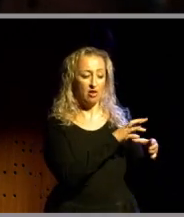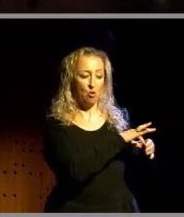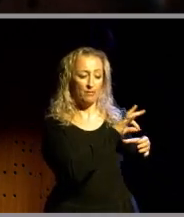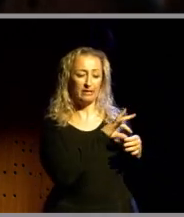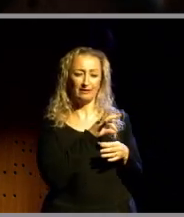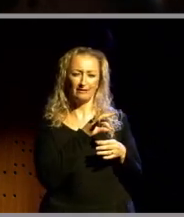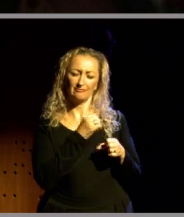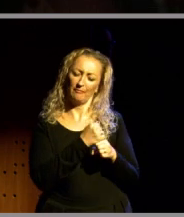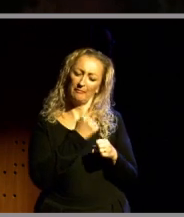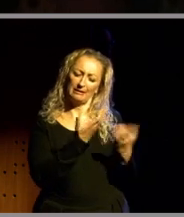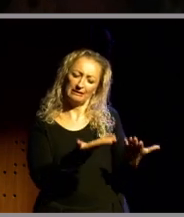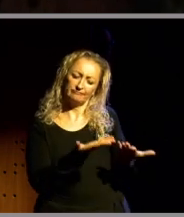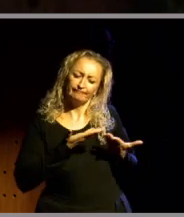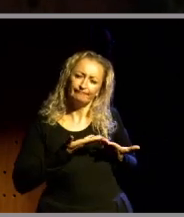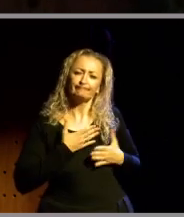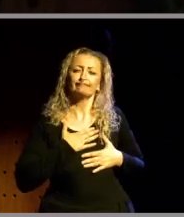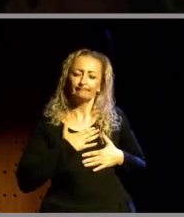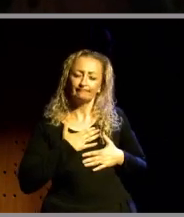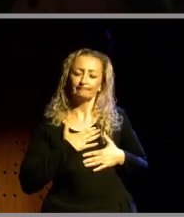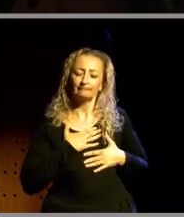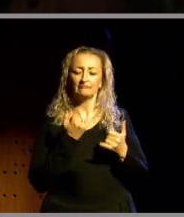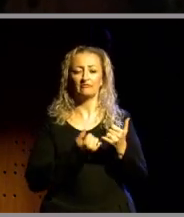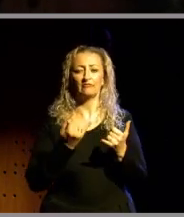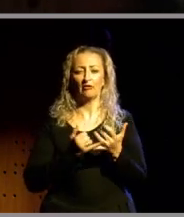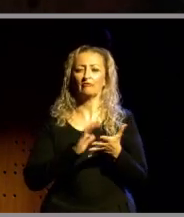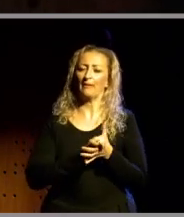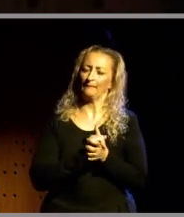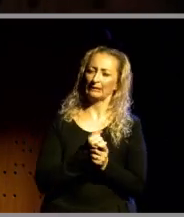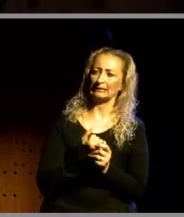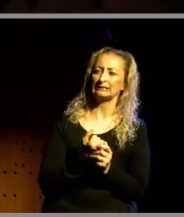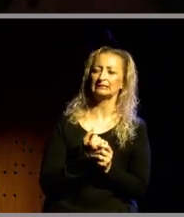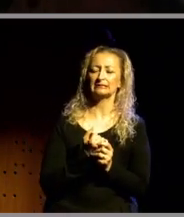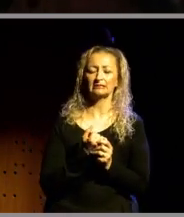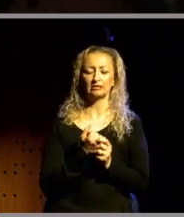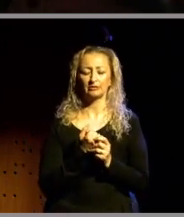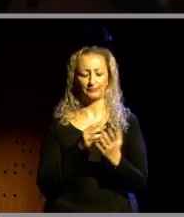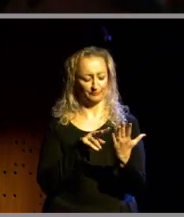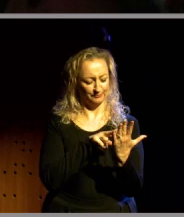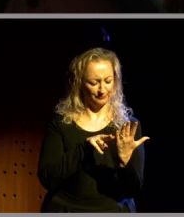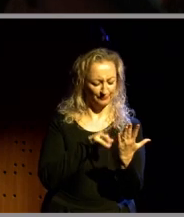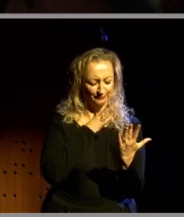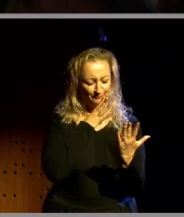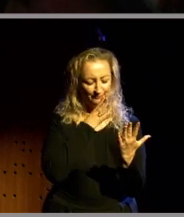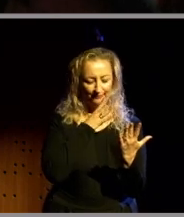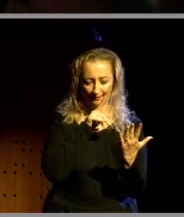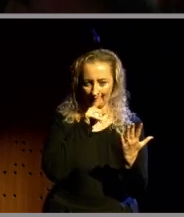I am very pleased, to be very pleased to the... Sorry, I can't get it.